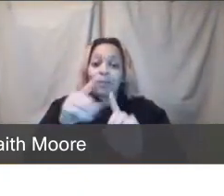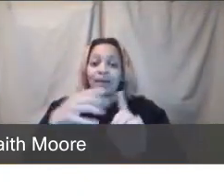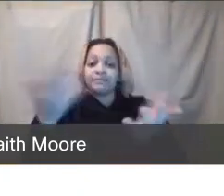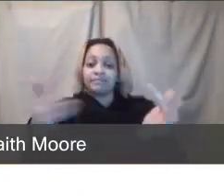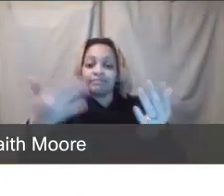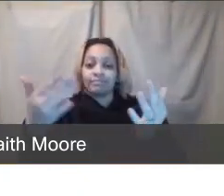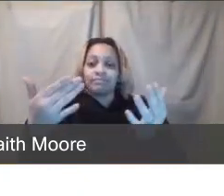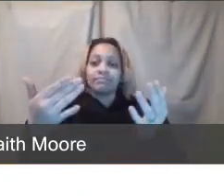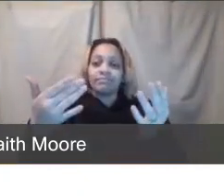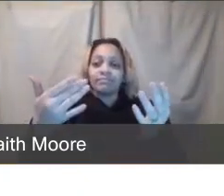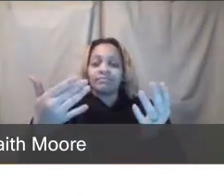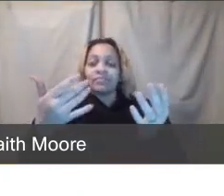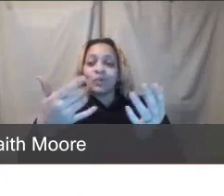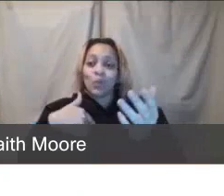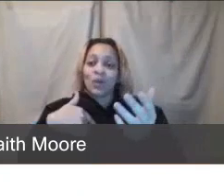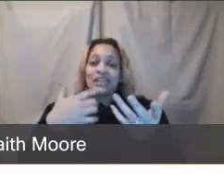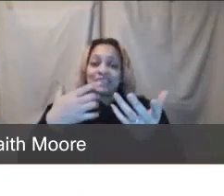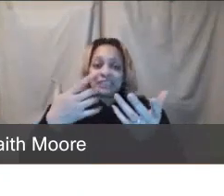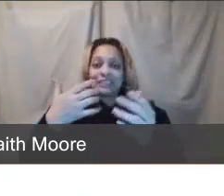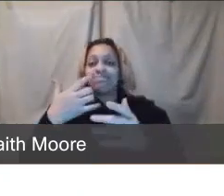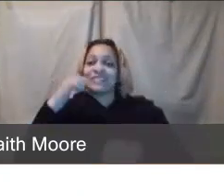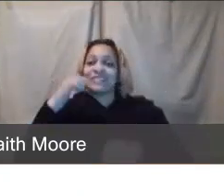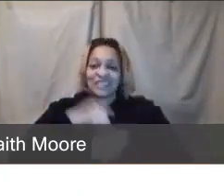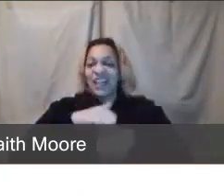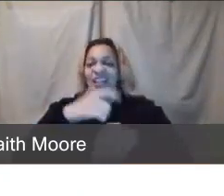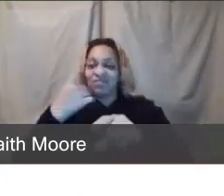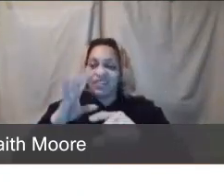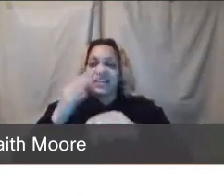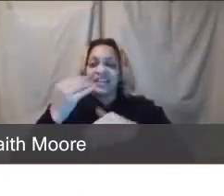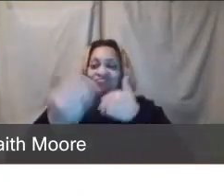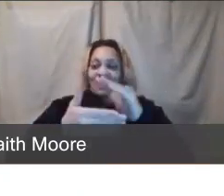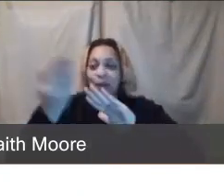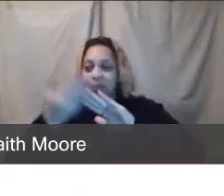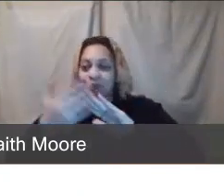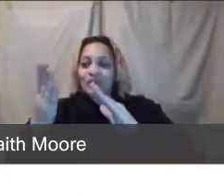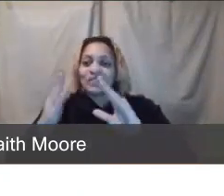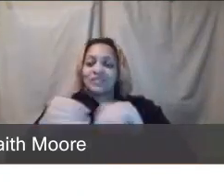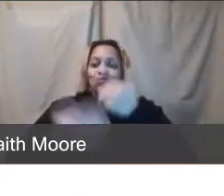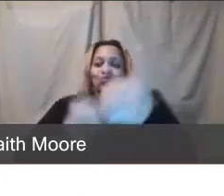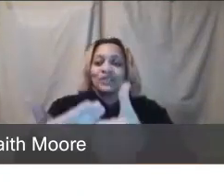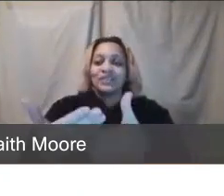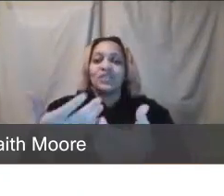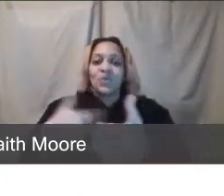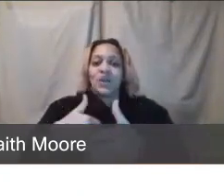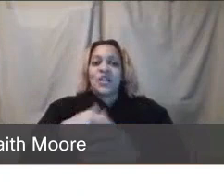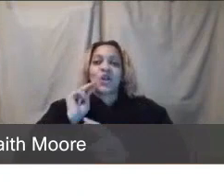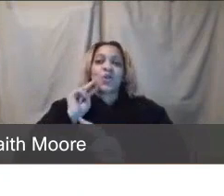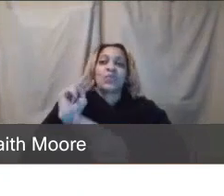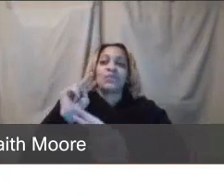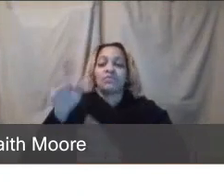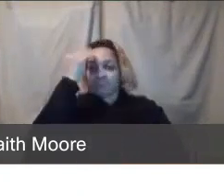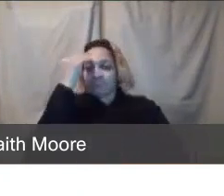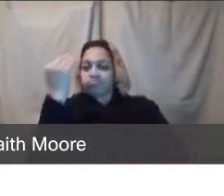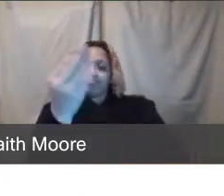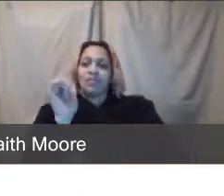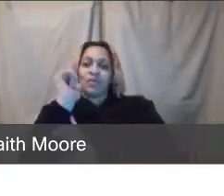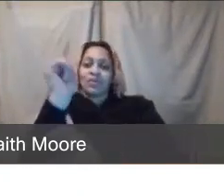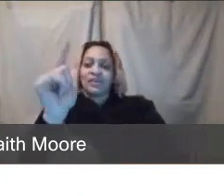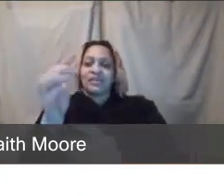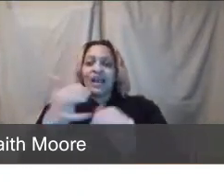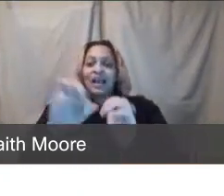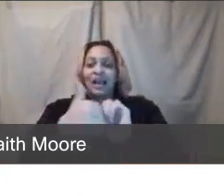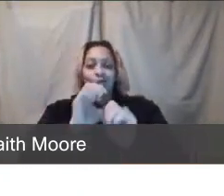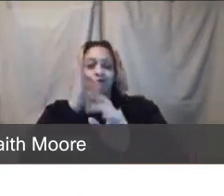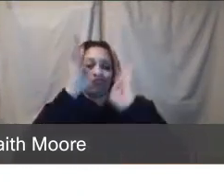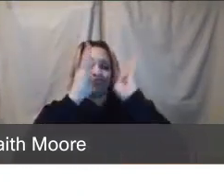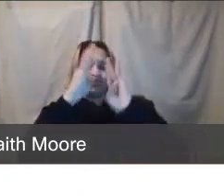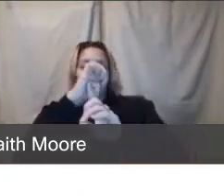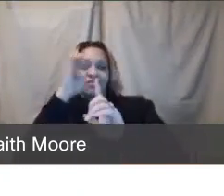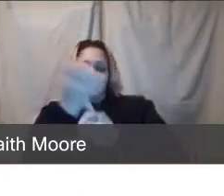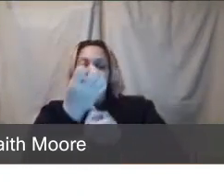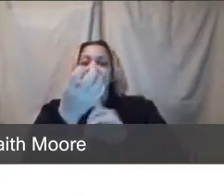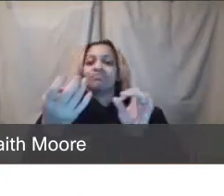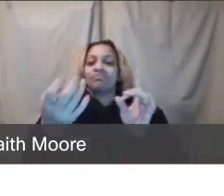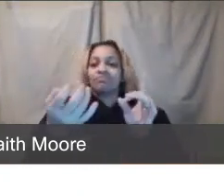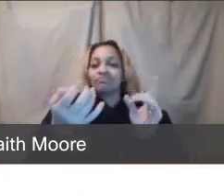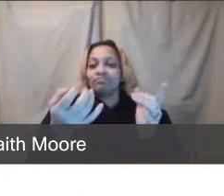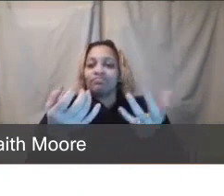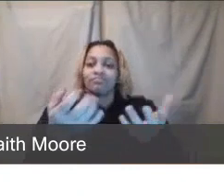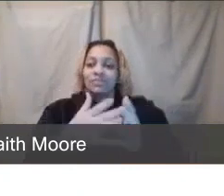We're very solid in their operational characteristics and we're looking forward to telling you about some of the solves that we've been working along to, to create the environment that we aspire for. And that's why we're here today.